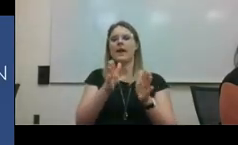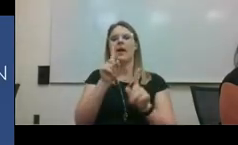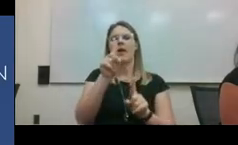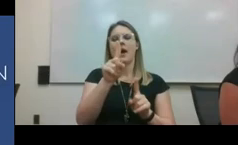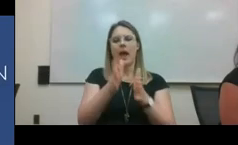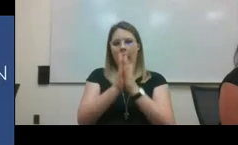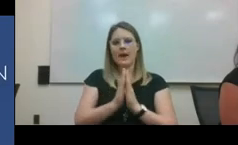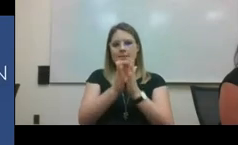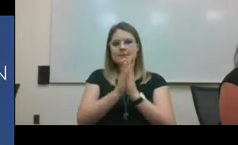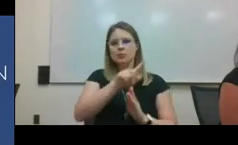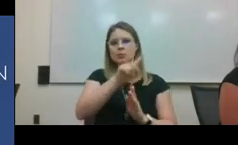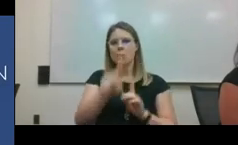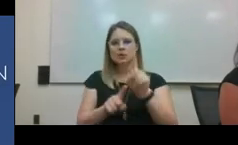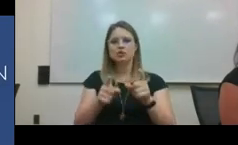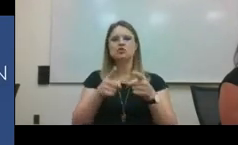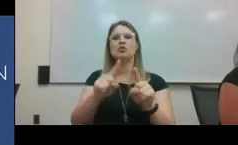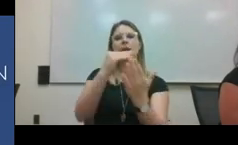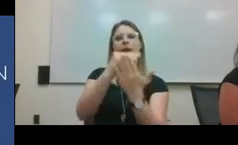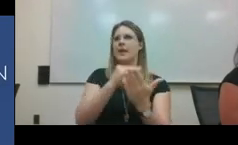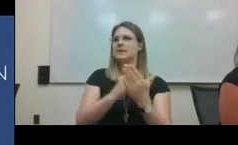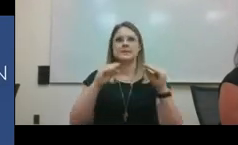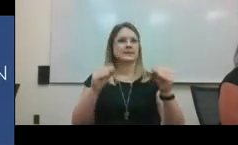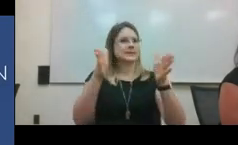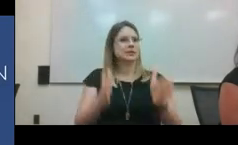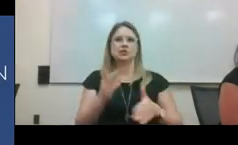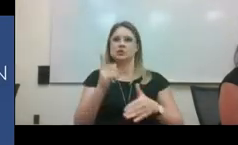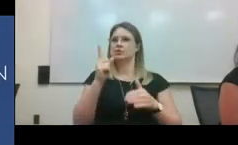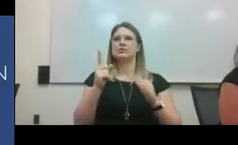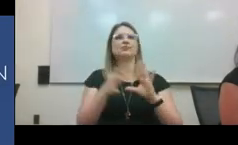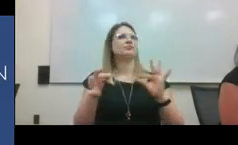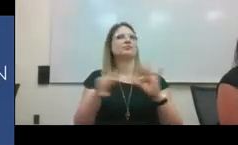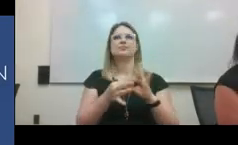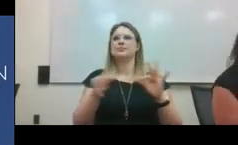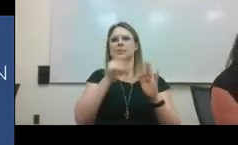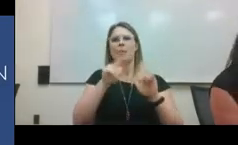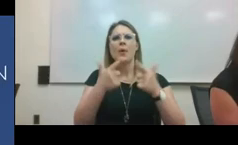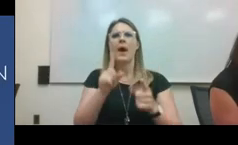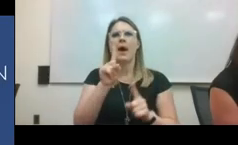that the teachers were doing. So, we definitely think that was part of it, having a video and then having the students see